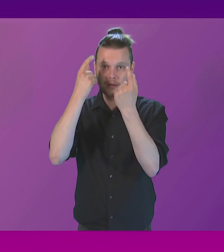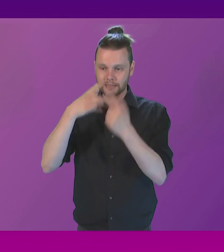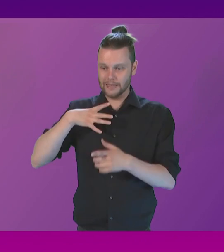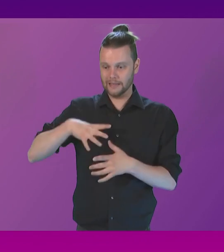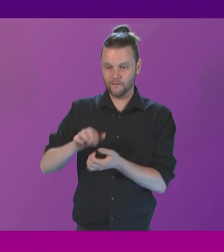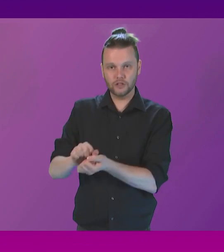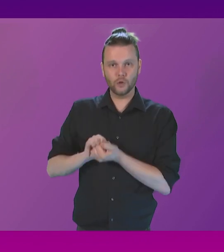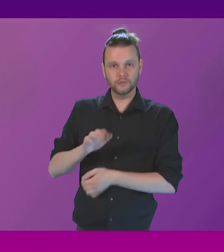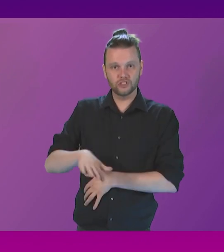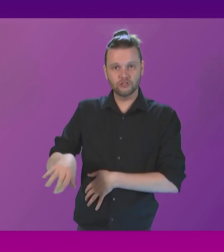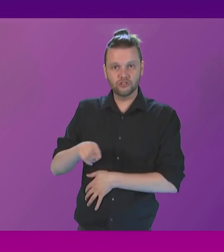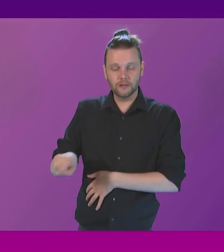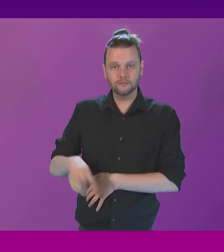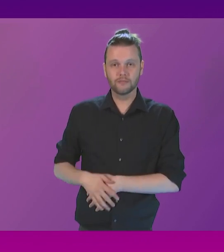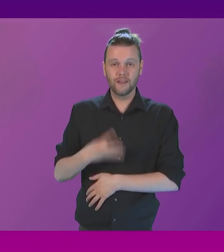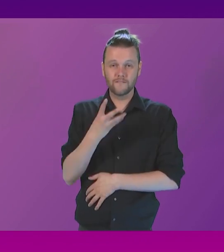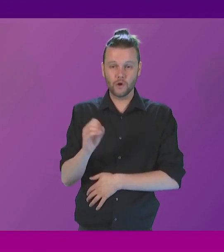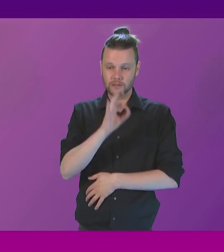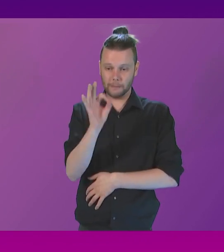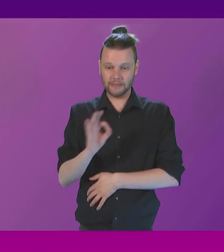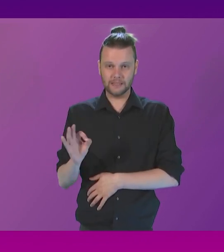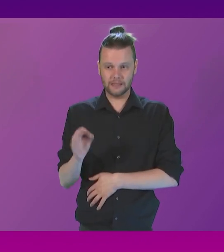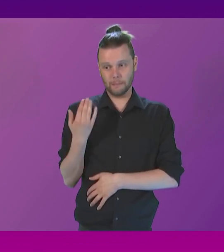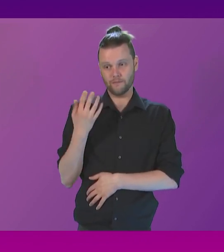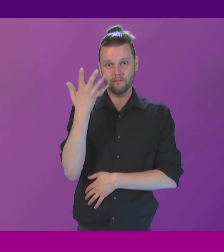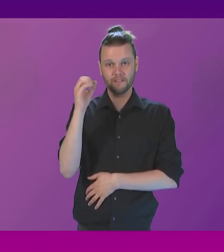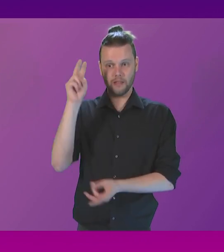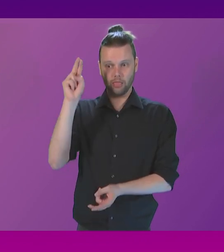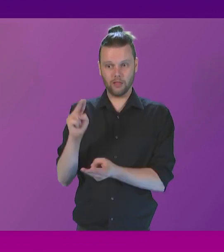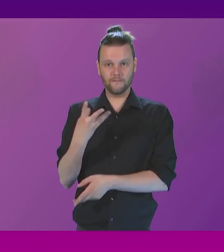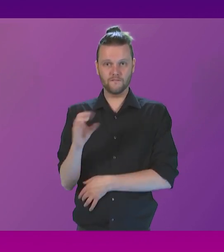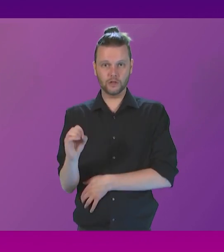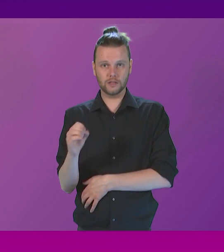children, with only 40 per cent—down from 50 per cent—stating their child’s teacher has